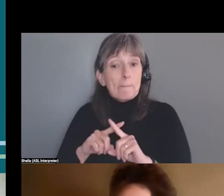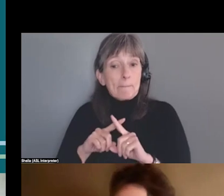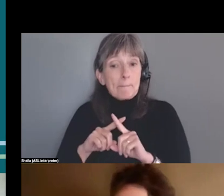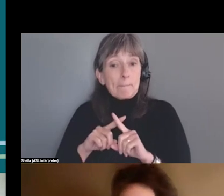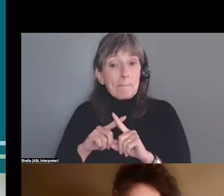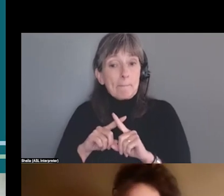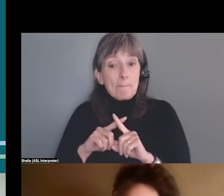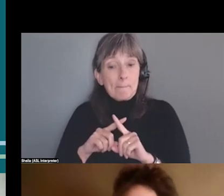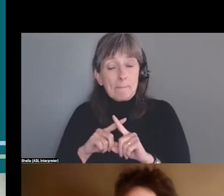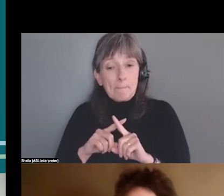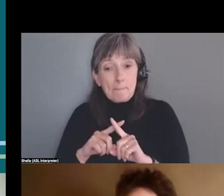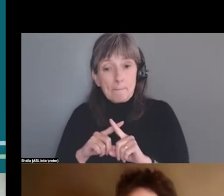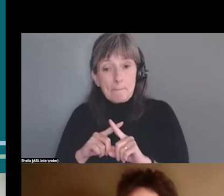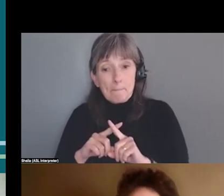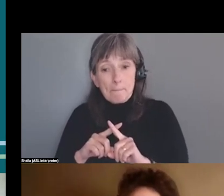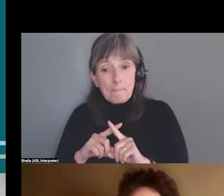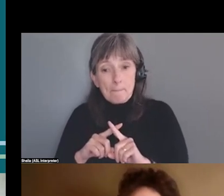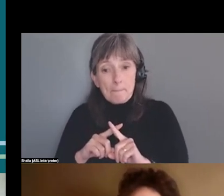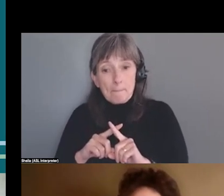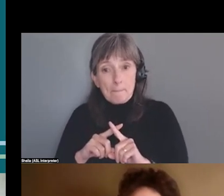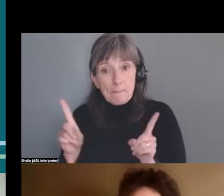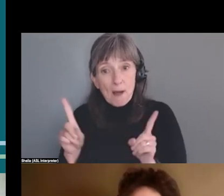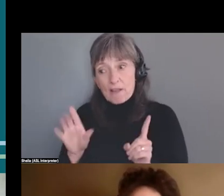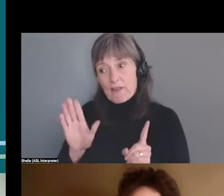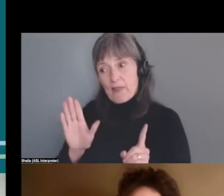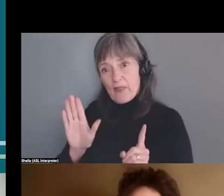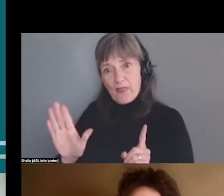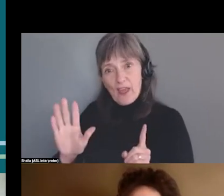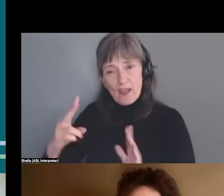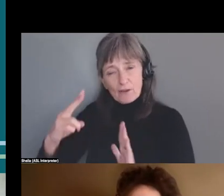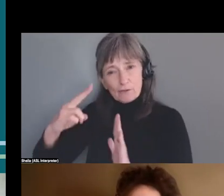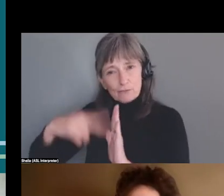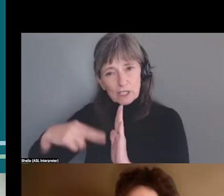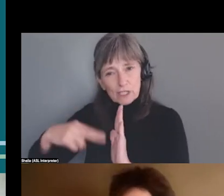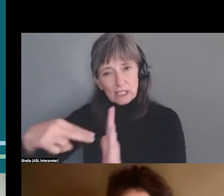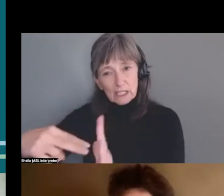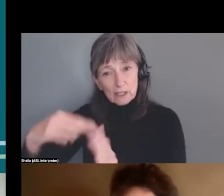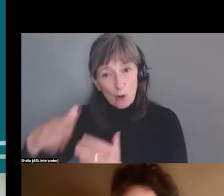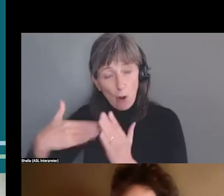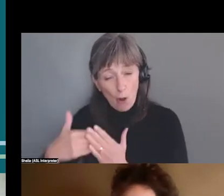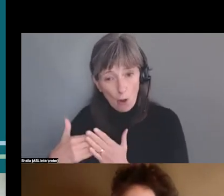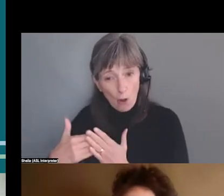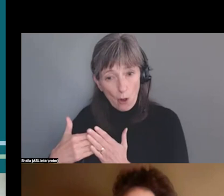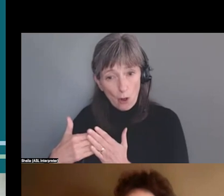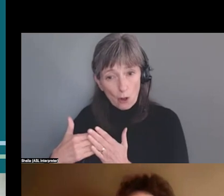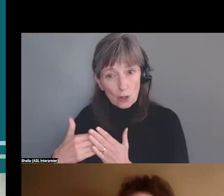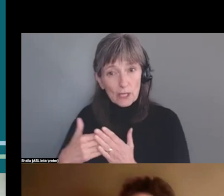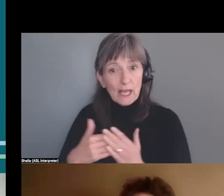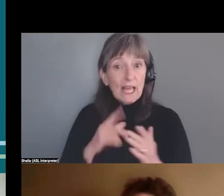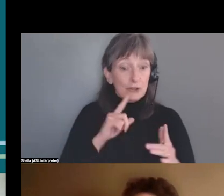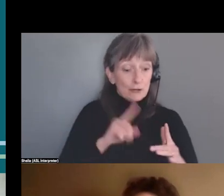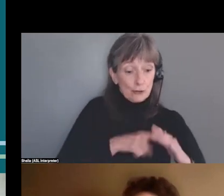one reader journey that everyone can follow and that the reader can follow through.